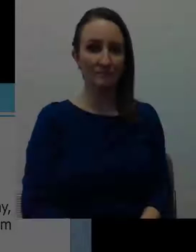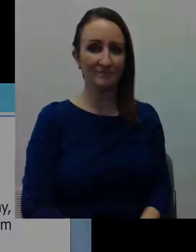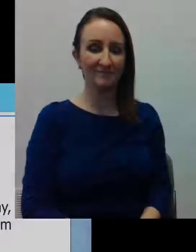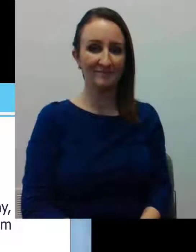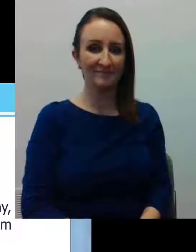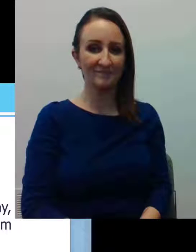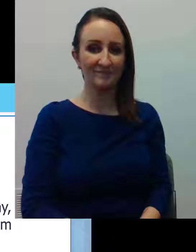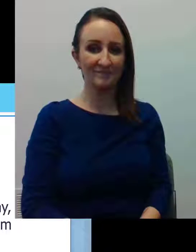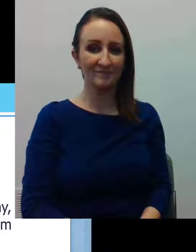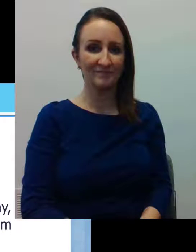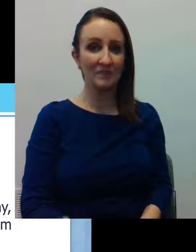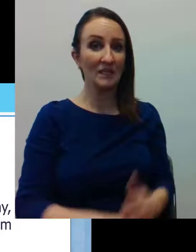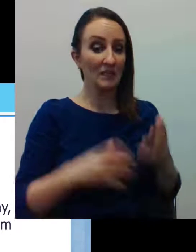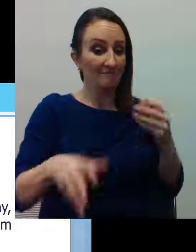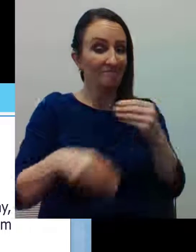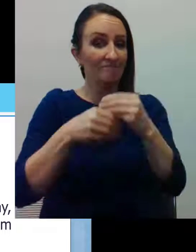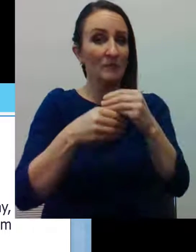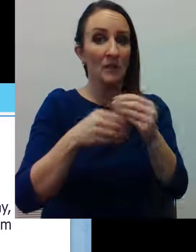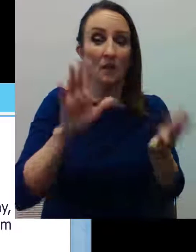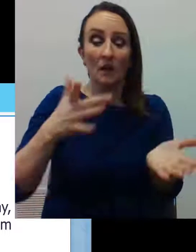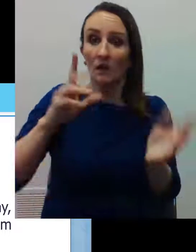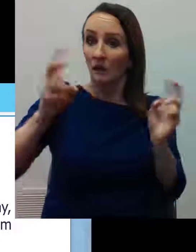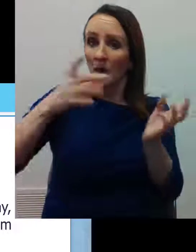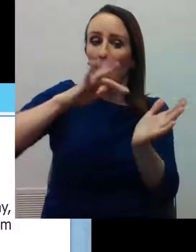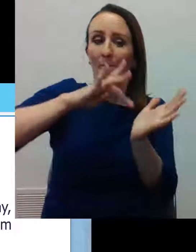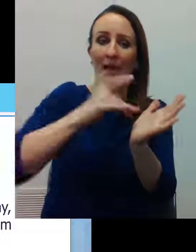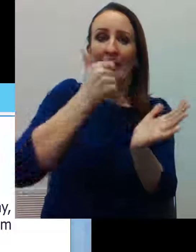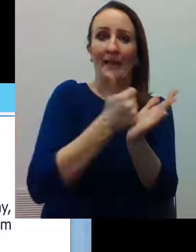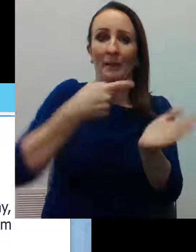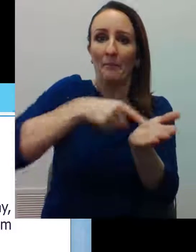Medicaid payback There is a Medicaid payback provision with ABLE accounts